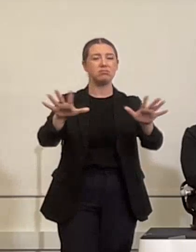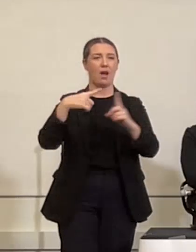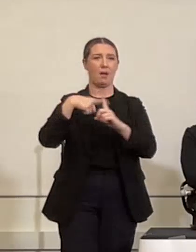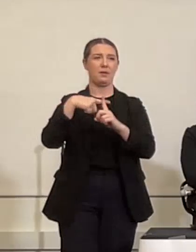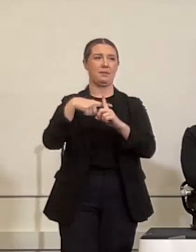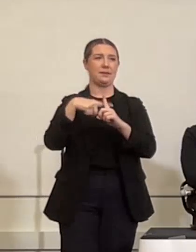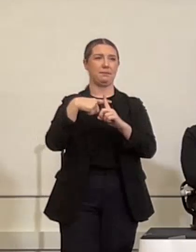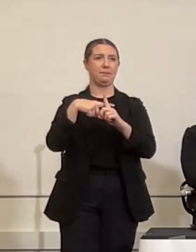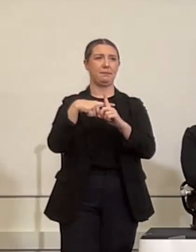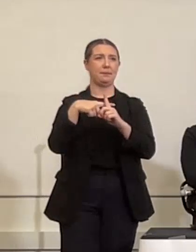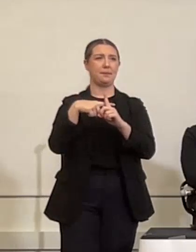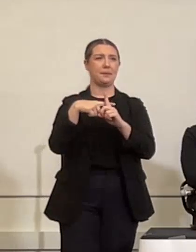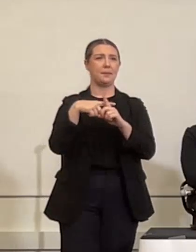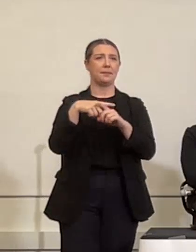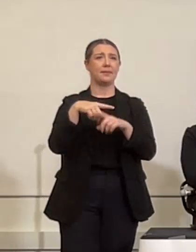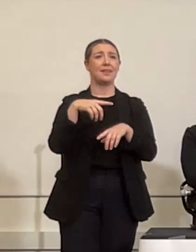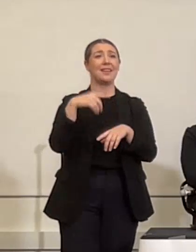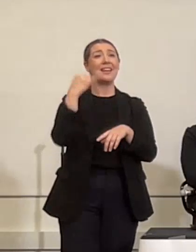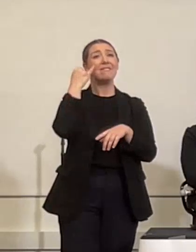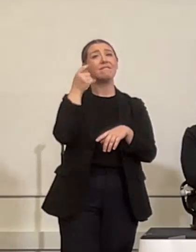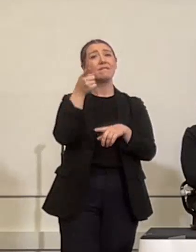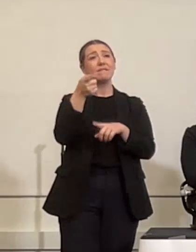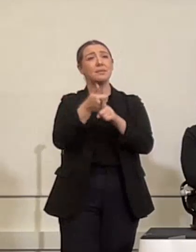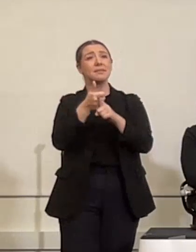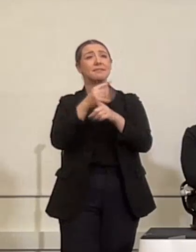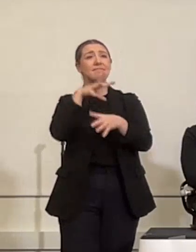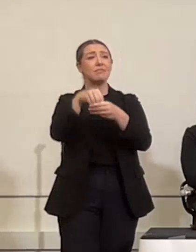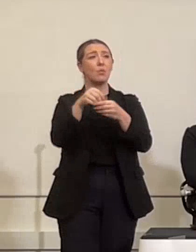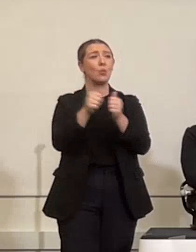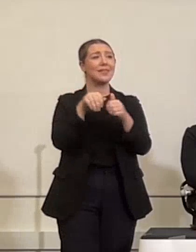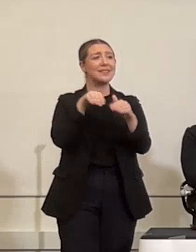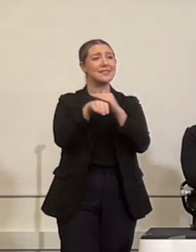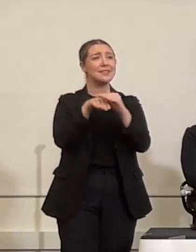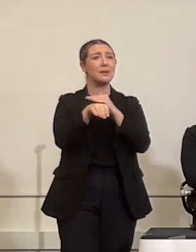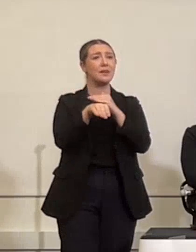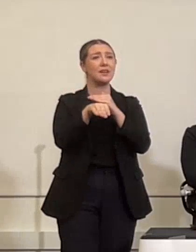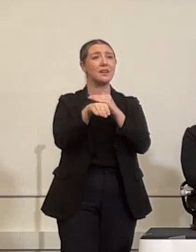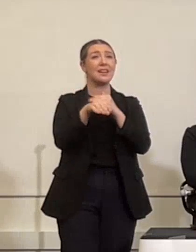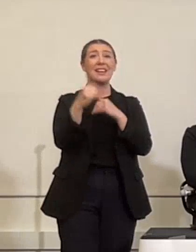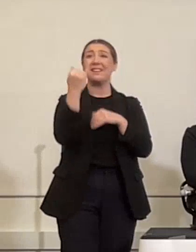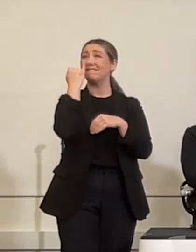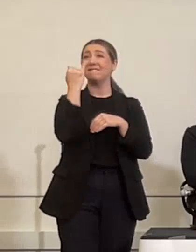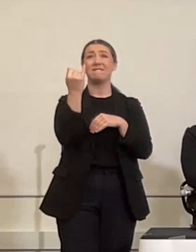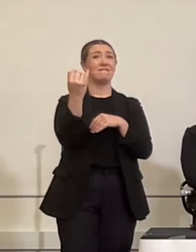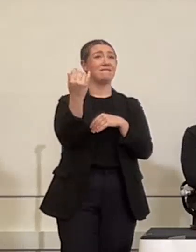And I think if you're going to be in accessibility you have to like if we don't get yes today, we're going to come back